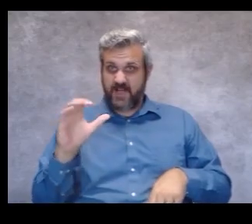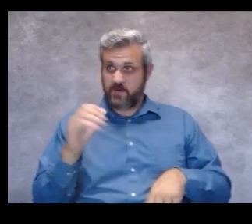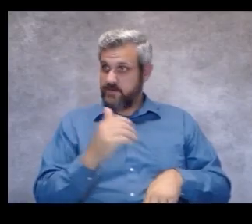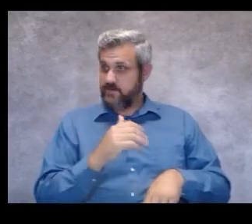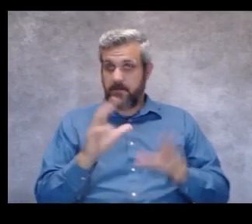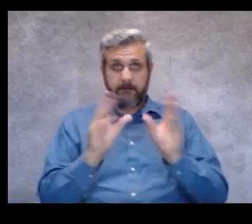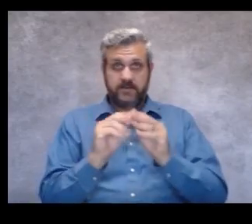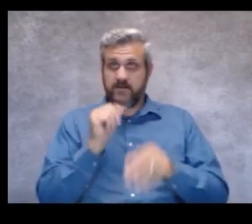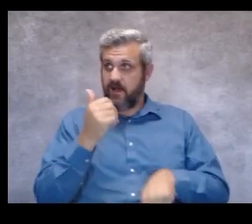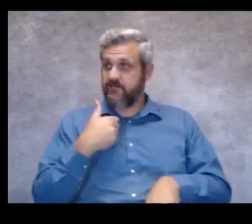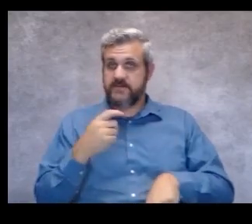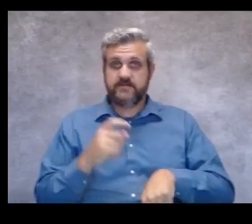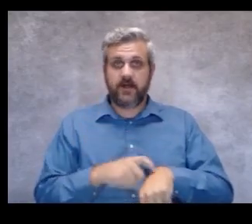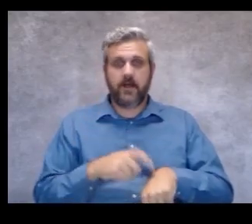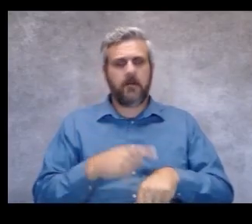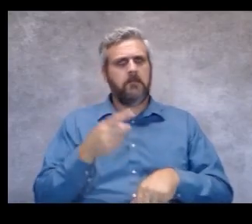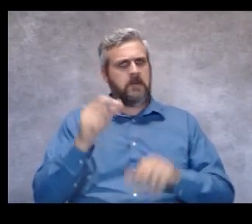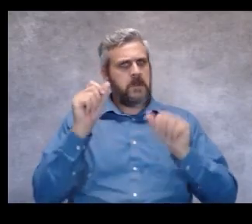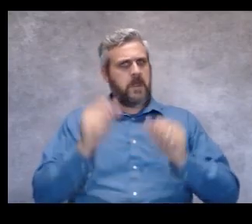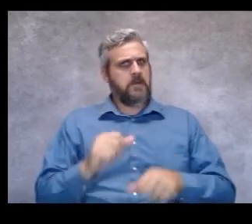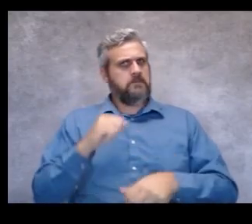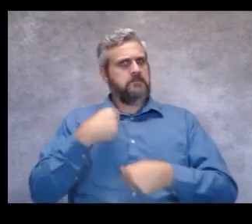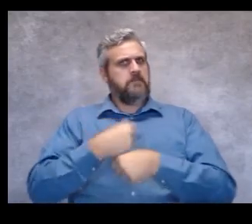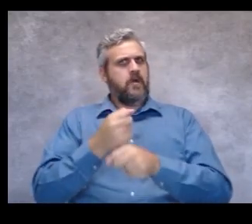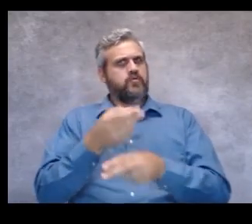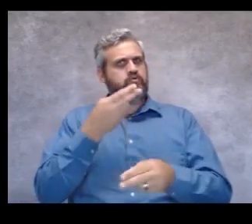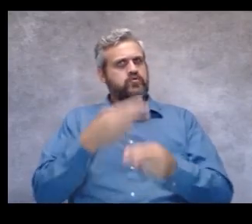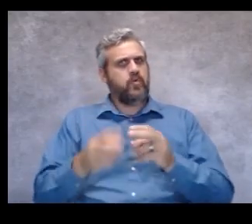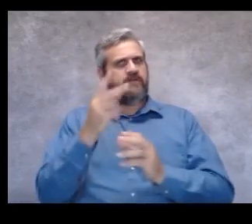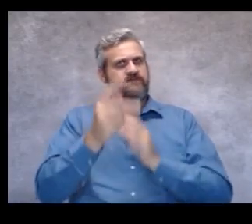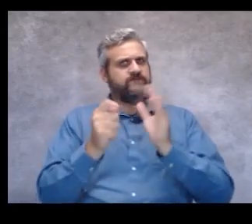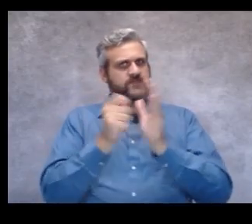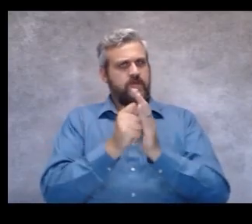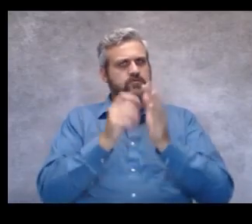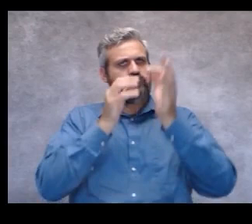meeting, think about creating a short video describing the gifted categories